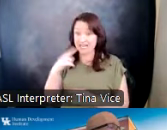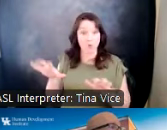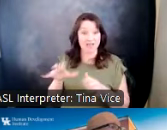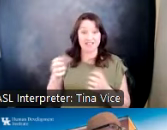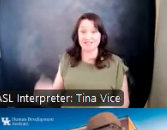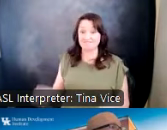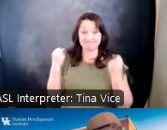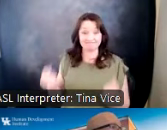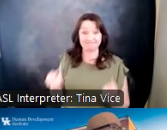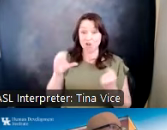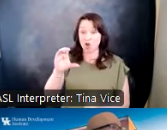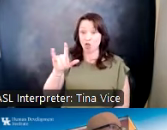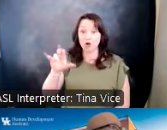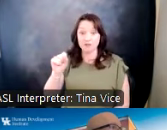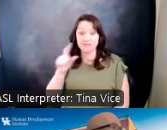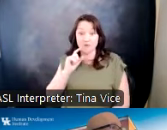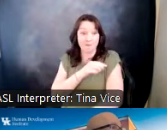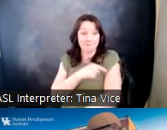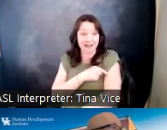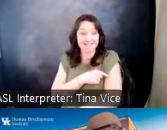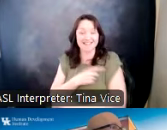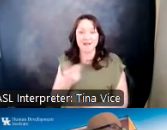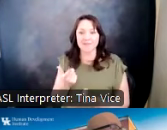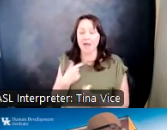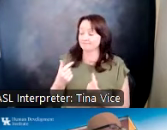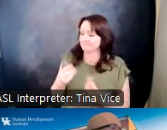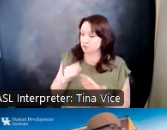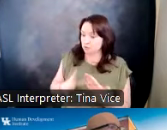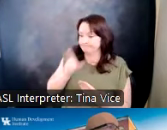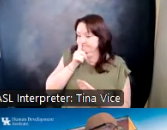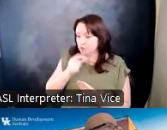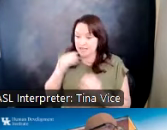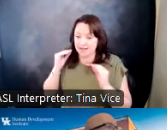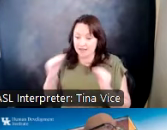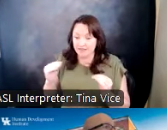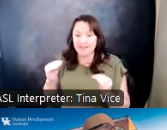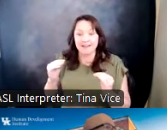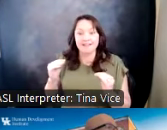hour." And I thought, "Well, I'm the student. I'm not going to say anything. Um, maybe that was just bicep day." And